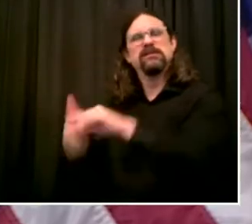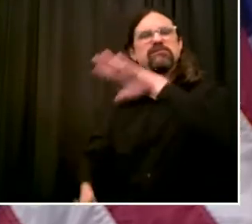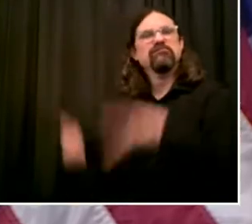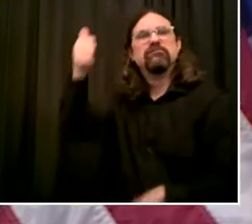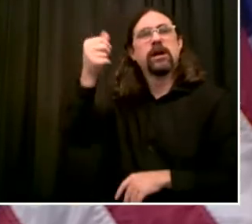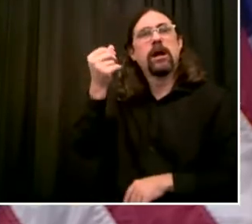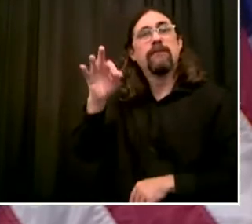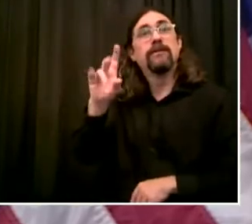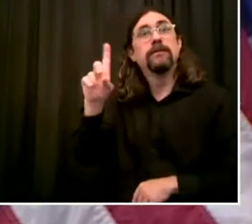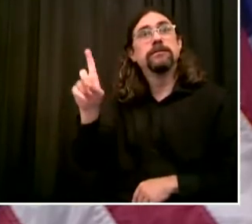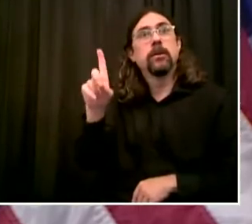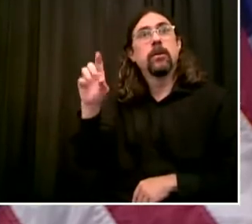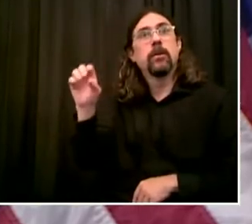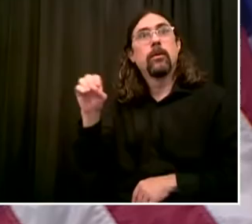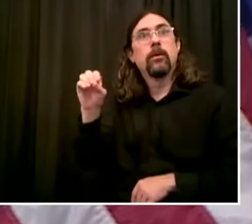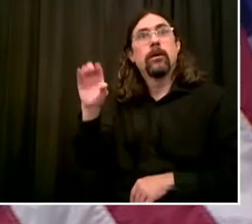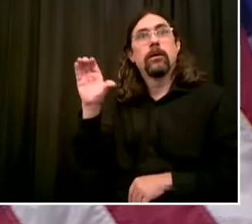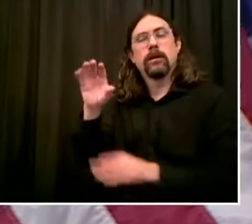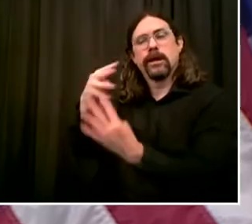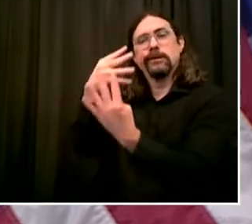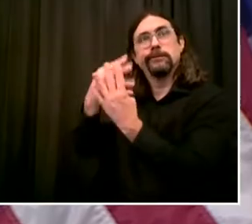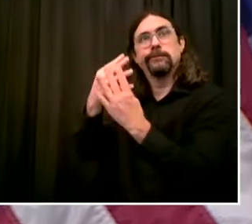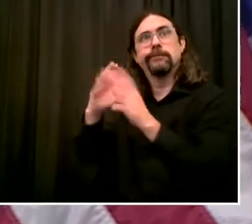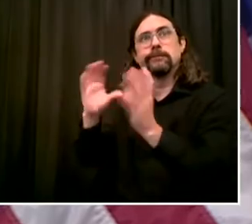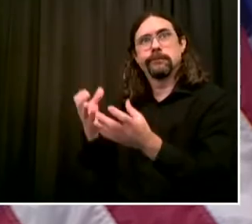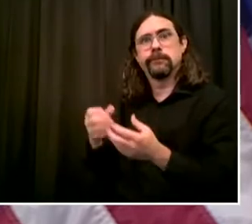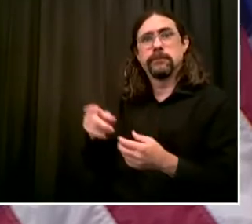ADMINISTRATION FROM THE BEGINNING AND I KNOW THAT YOU